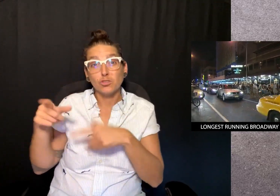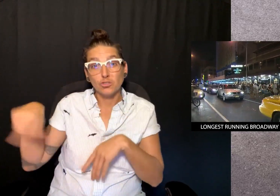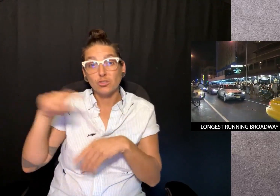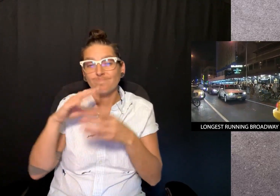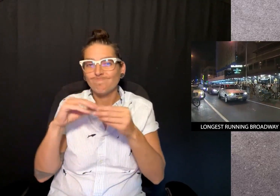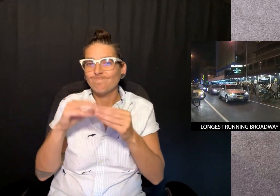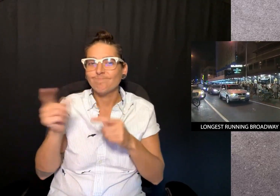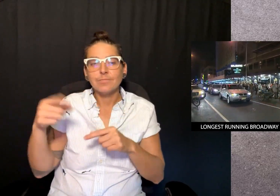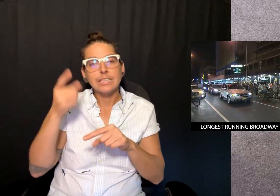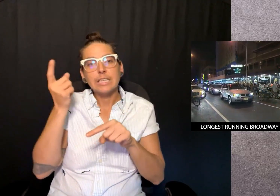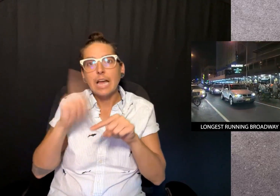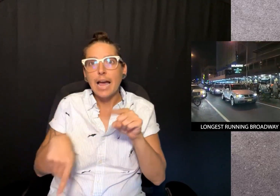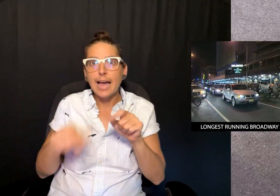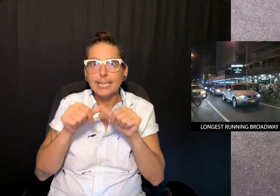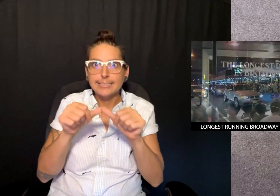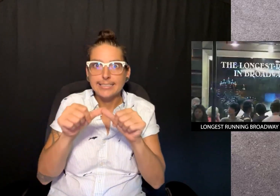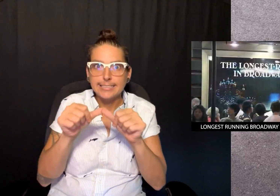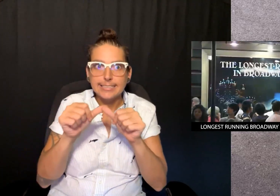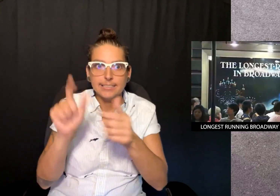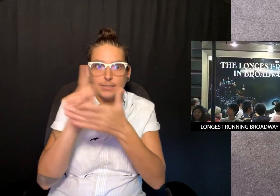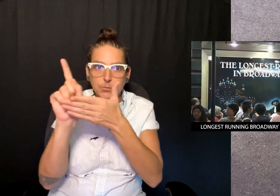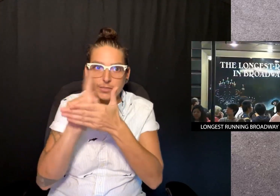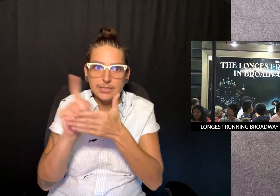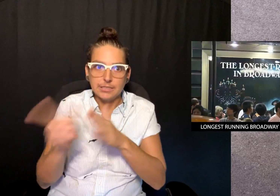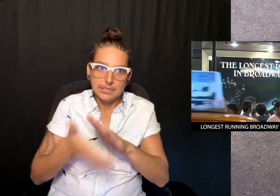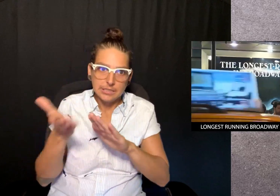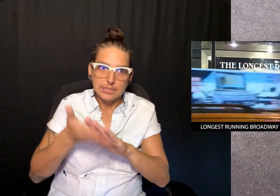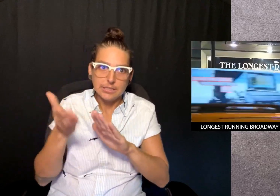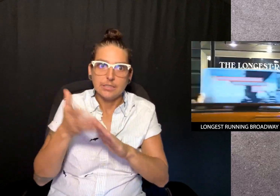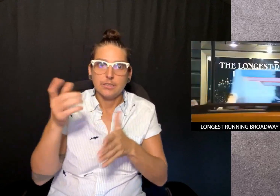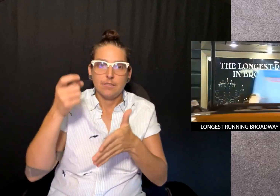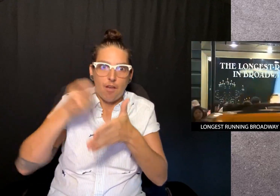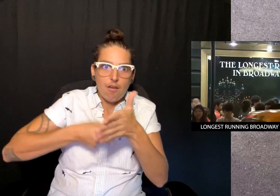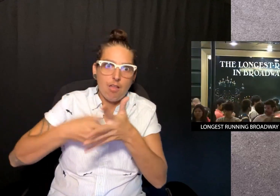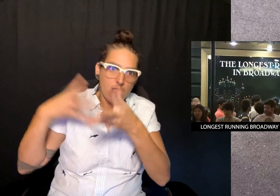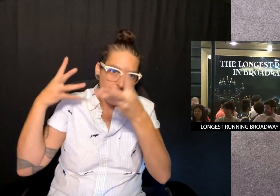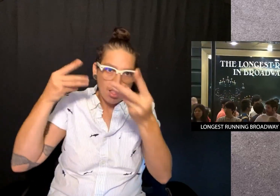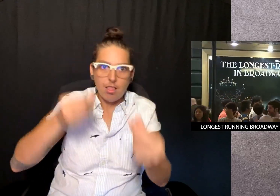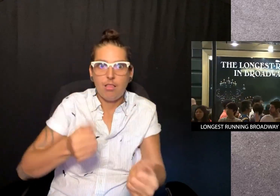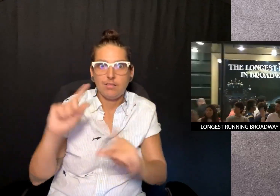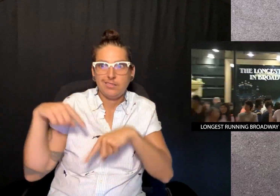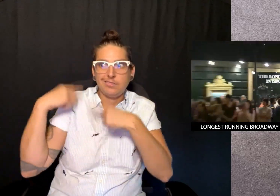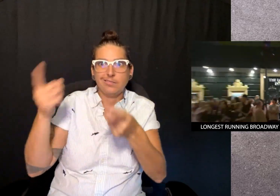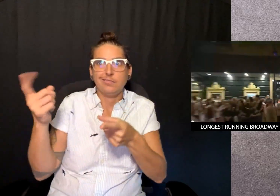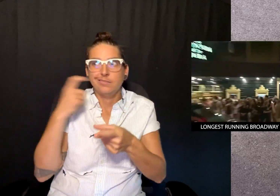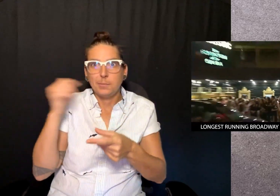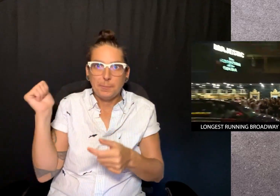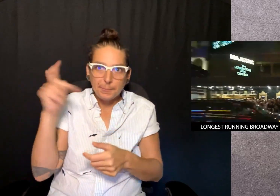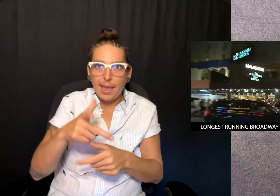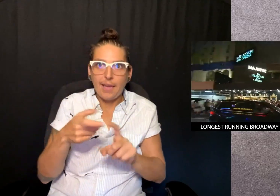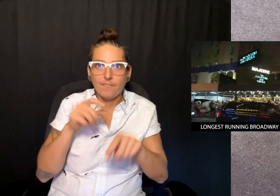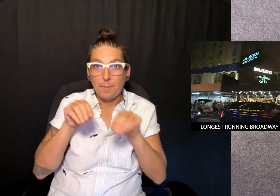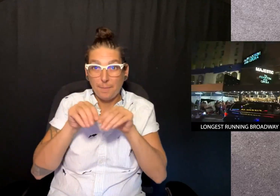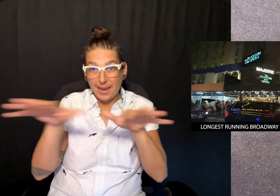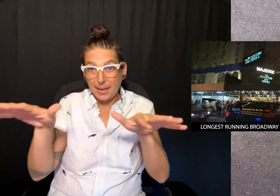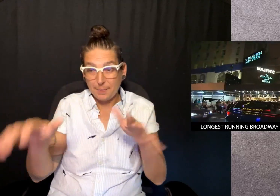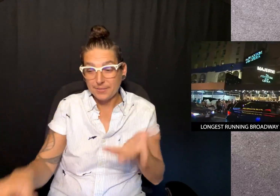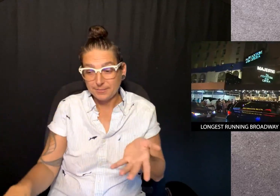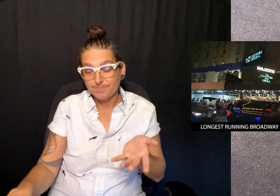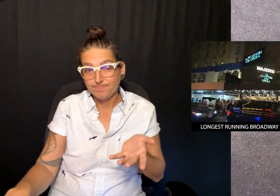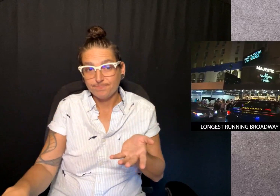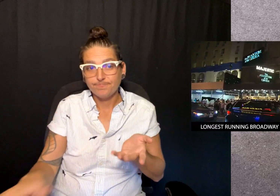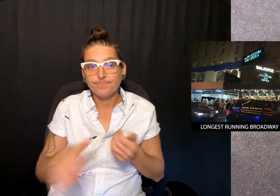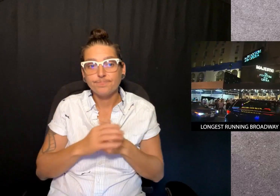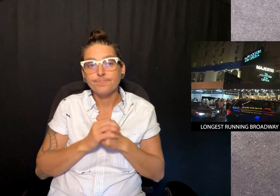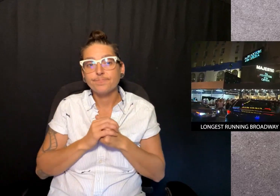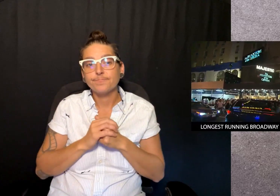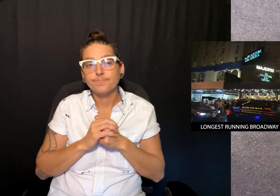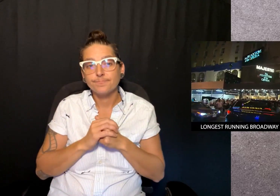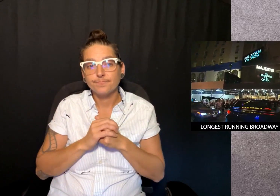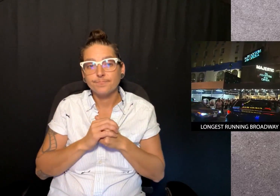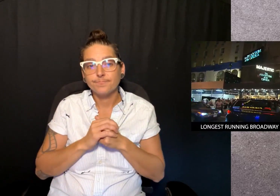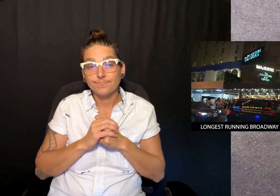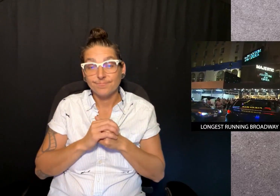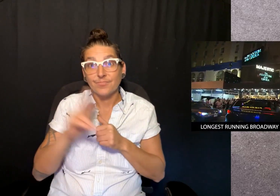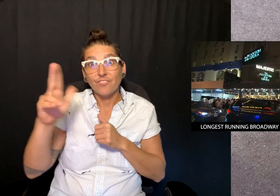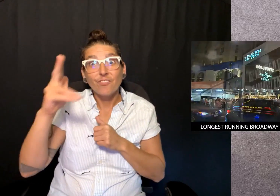say it can't keep up with weekly running costs since returning from the pandemic the Phantom